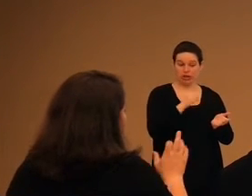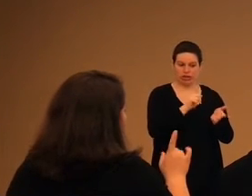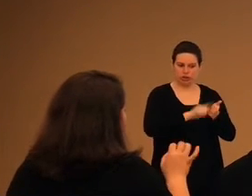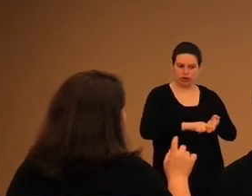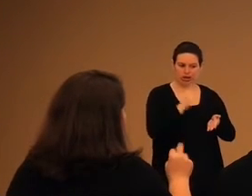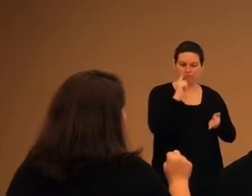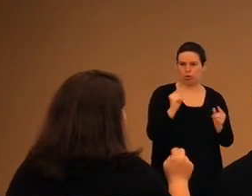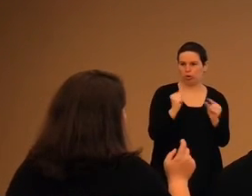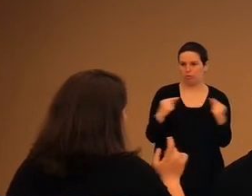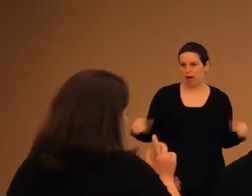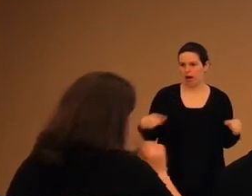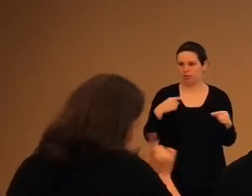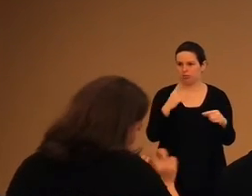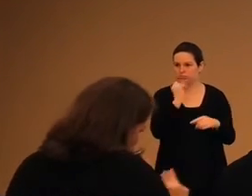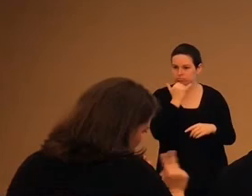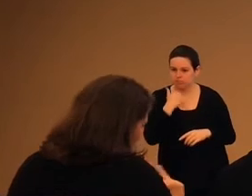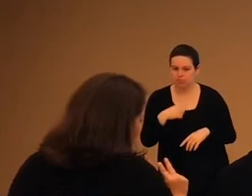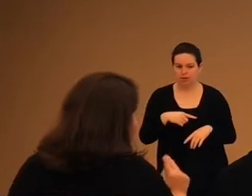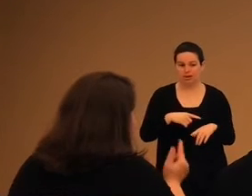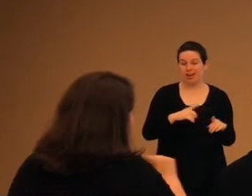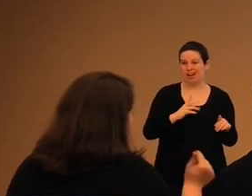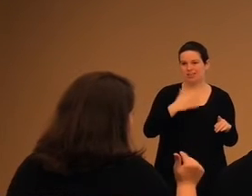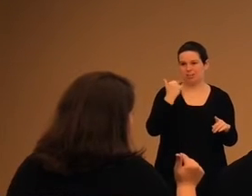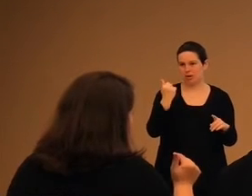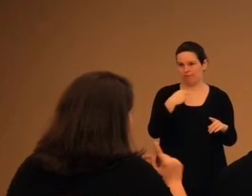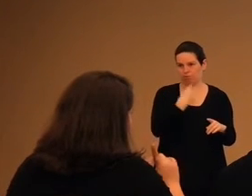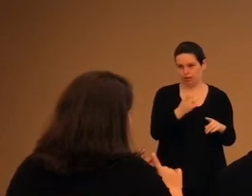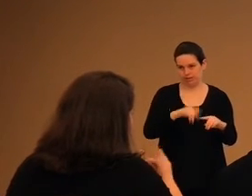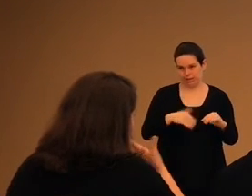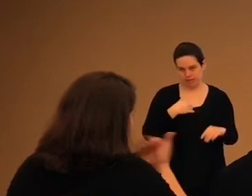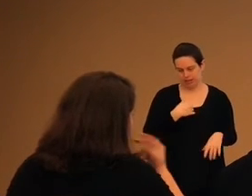and also make sure it's in a better voice than I ever cut because I don't work in editing and